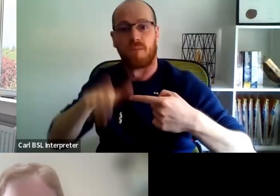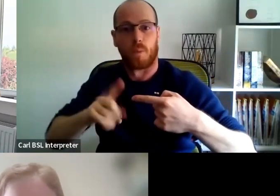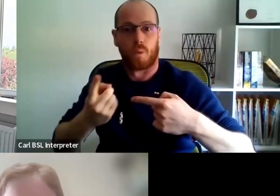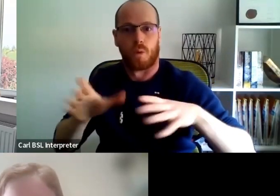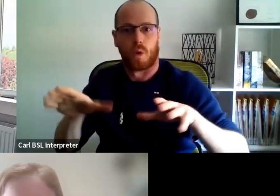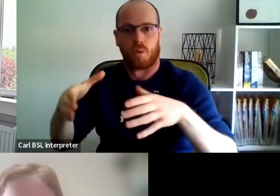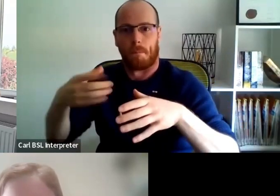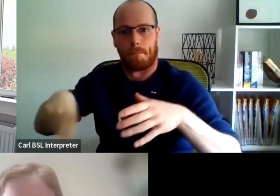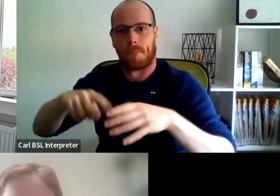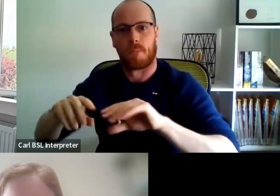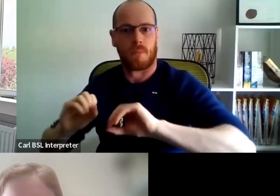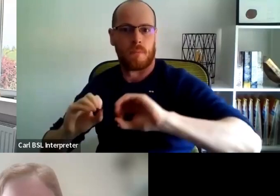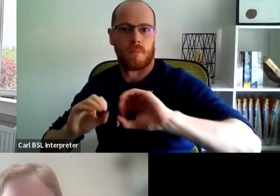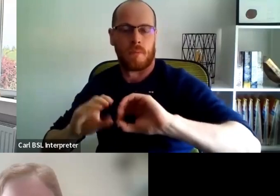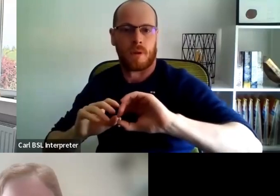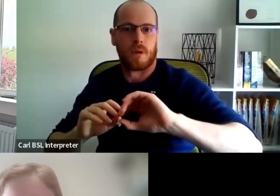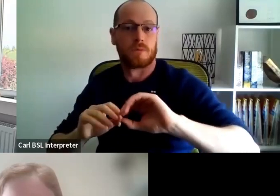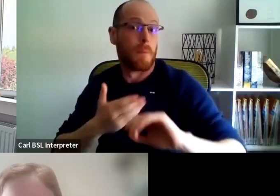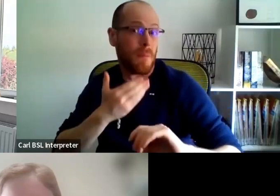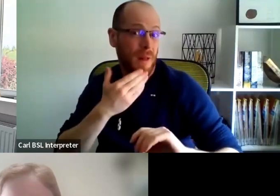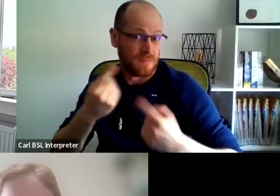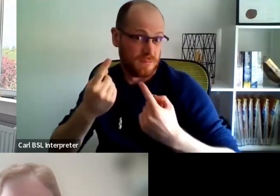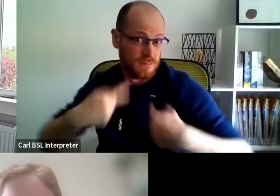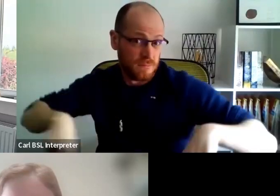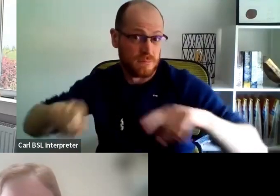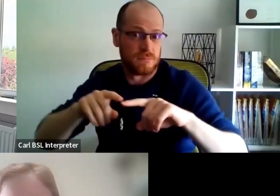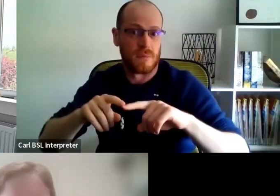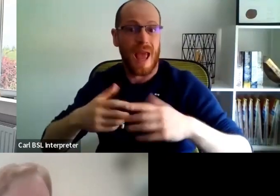I'd just like to say to people, pop your questions or your feedback in the chat for us,